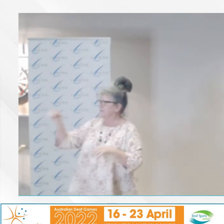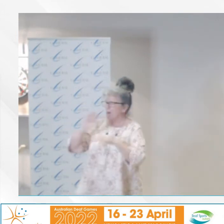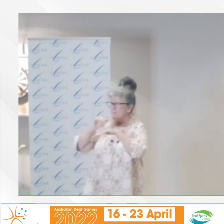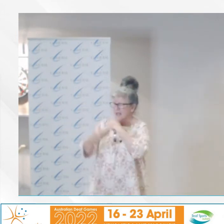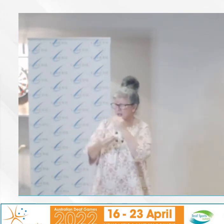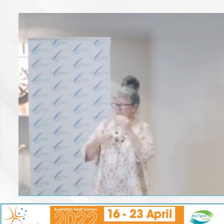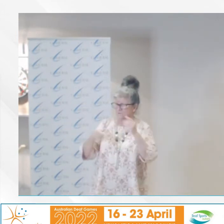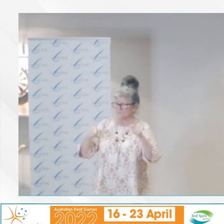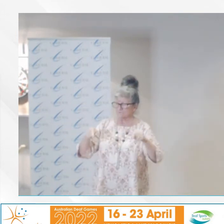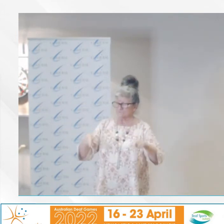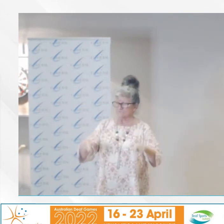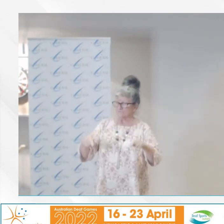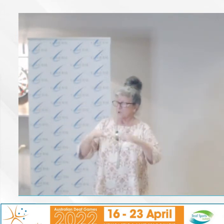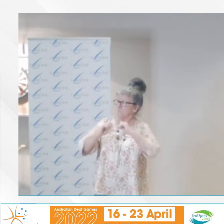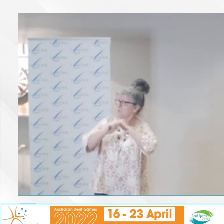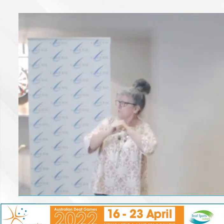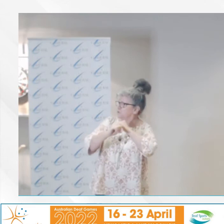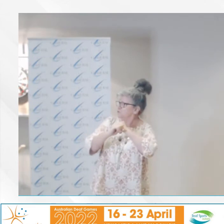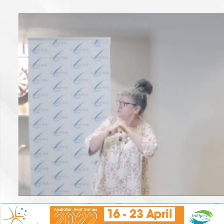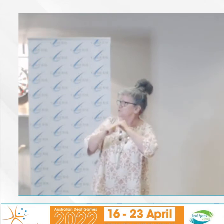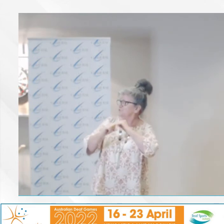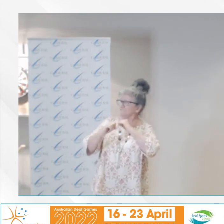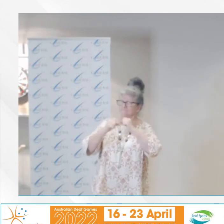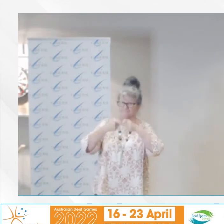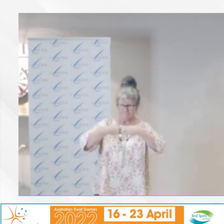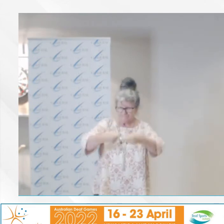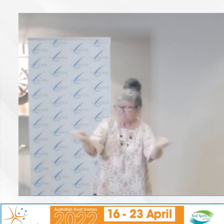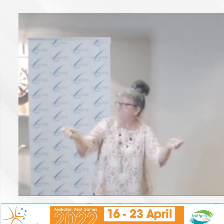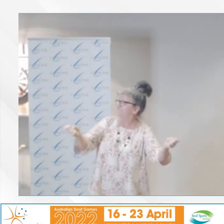i wanted to ask you phil about the promotion of the games